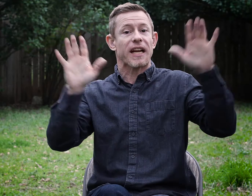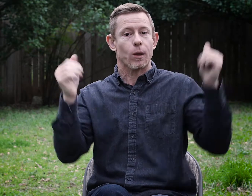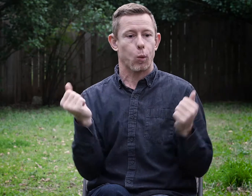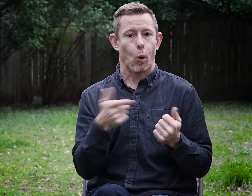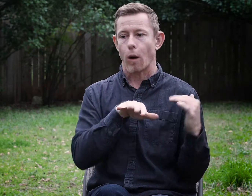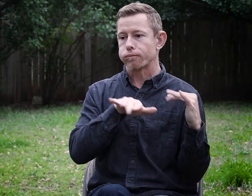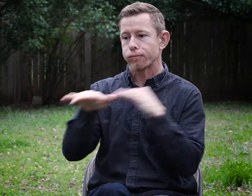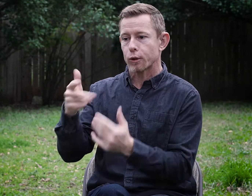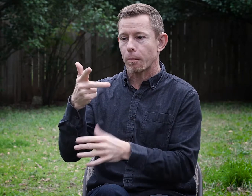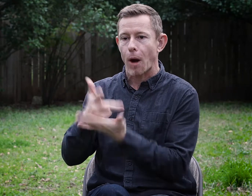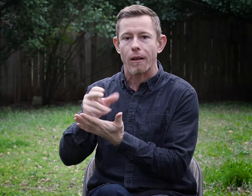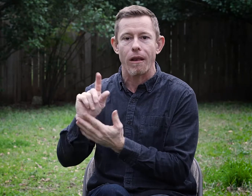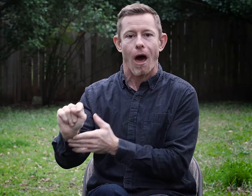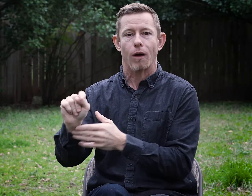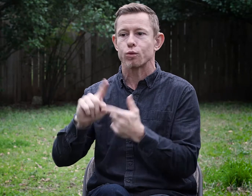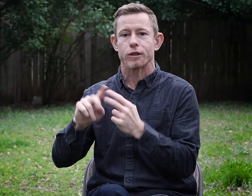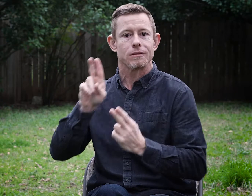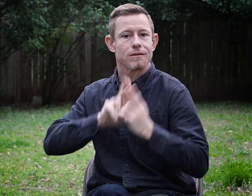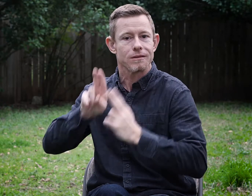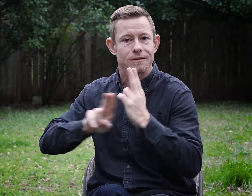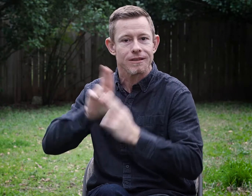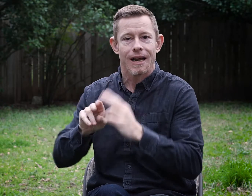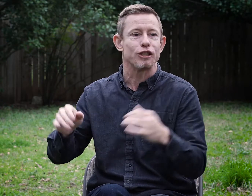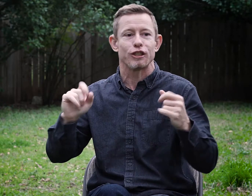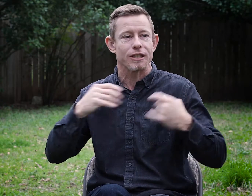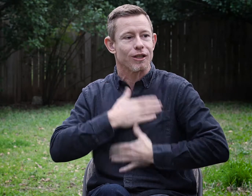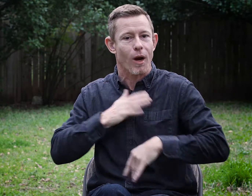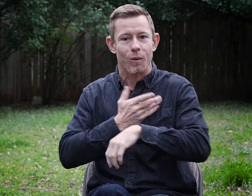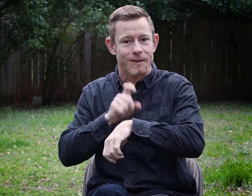was done, we would file out to the parking lot to goof around and just enjoy our time.